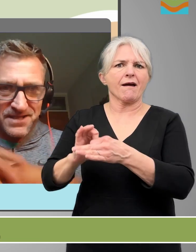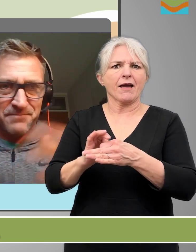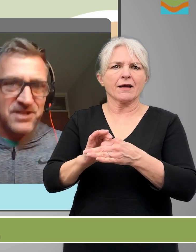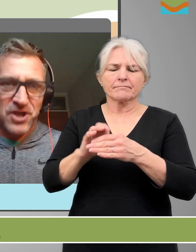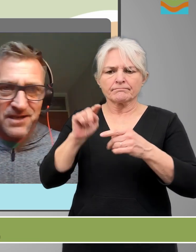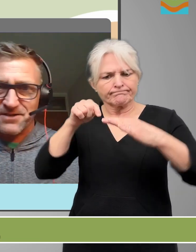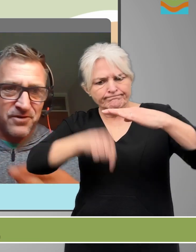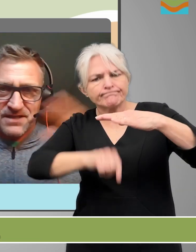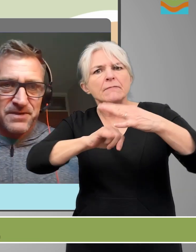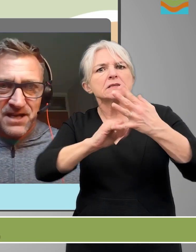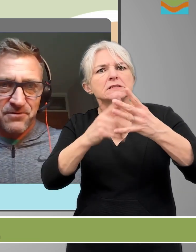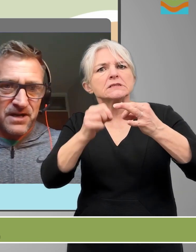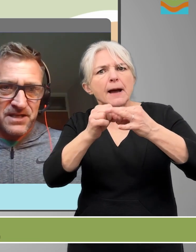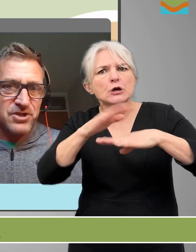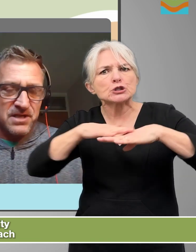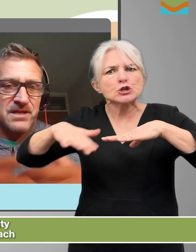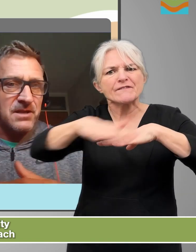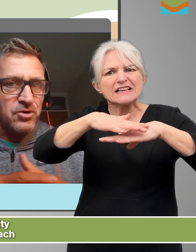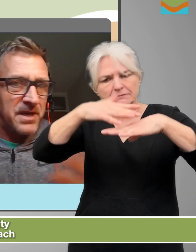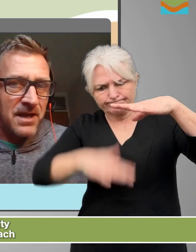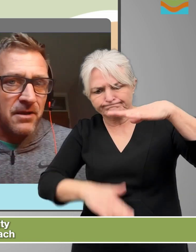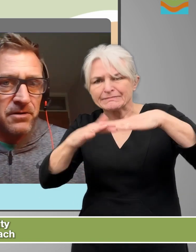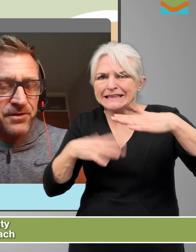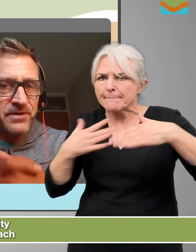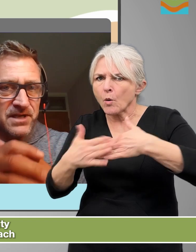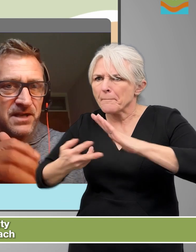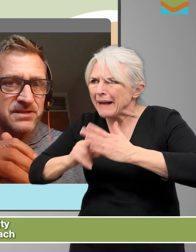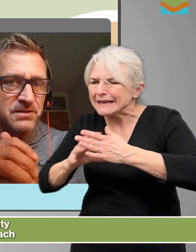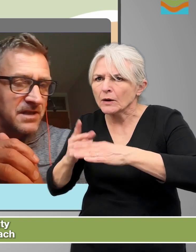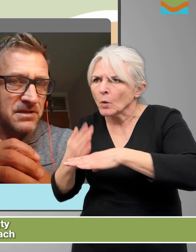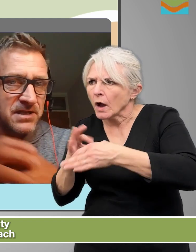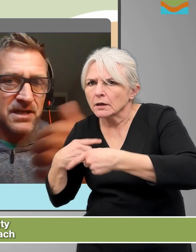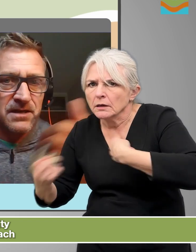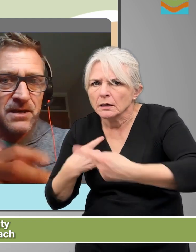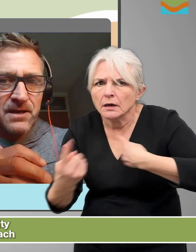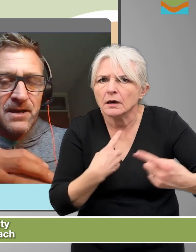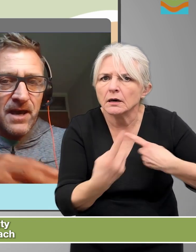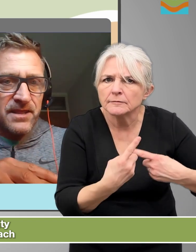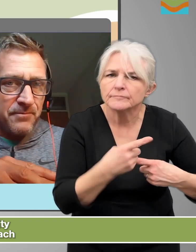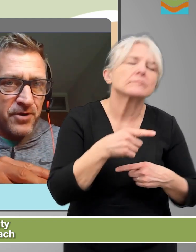it's the BGS or it's a particular organisation. It could be a local authority that has to take the approach